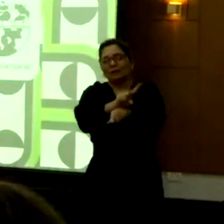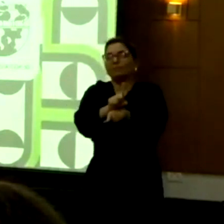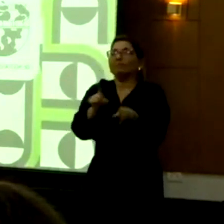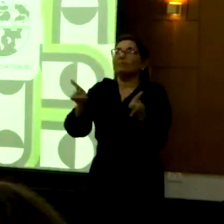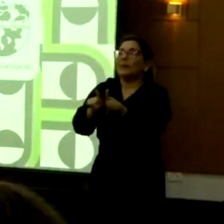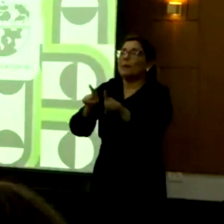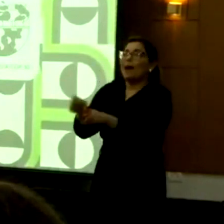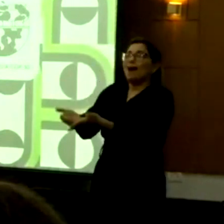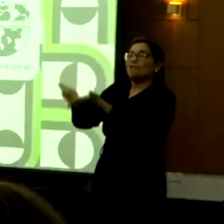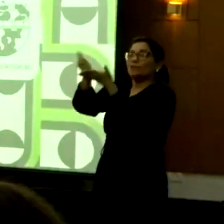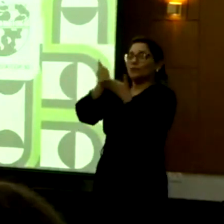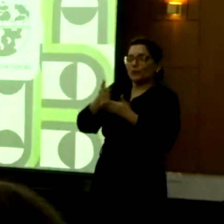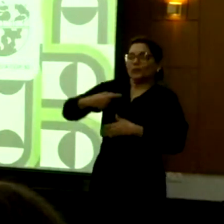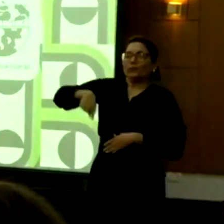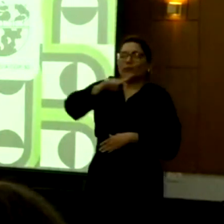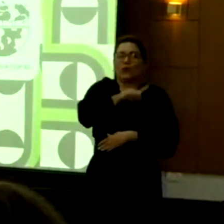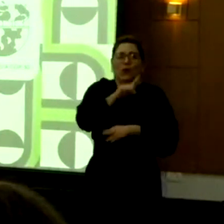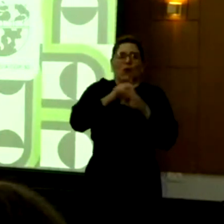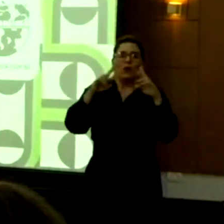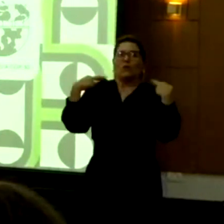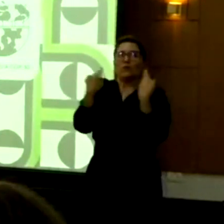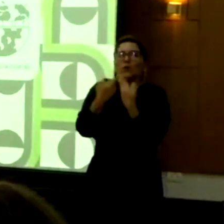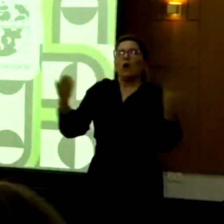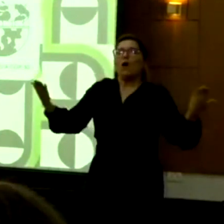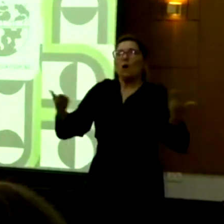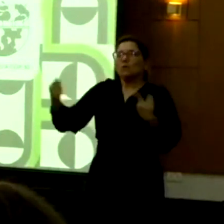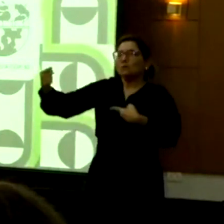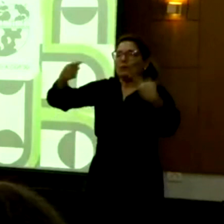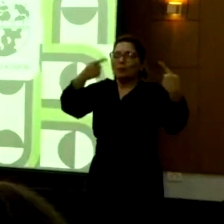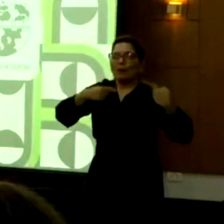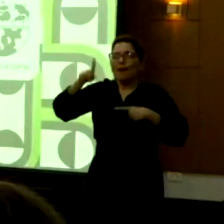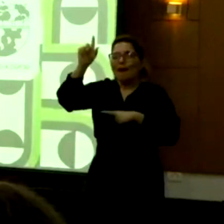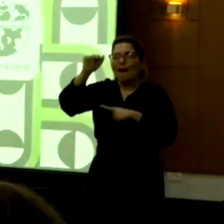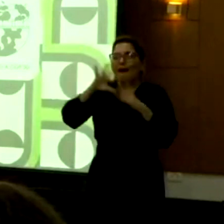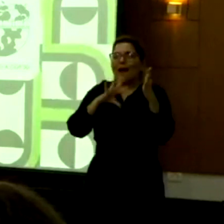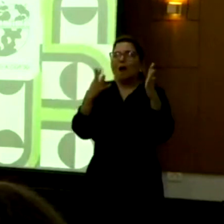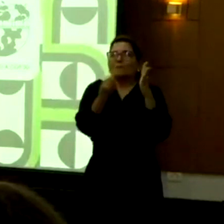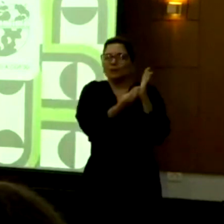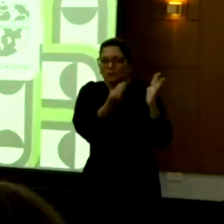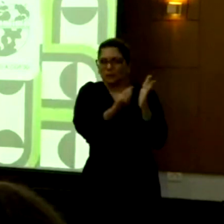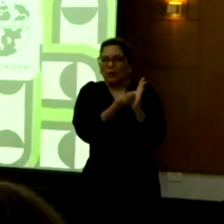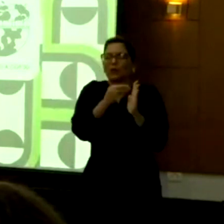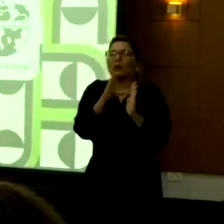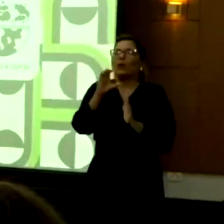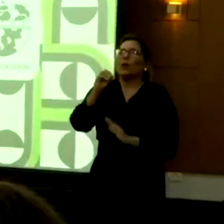are gathered here today for all this discussion , Amazon Connection, which in turn